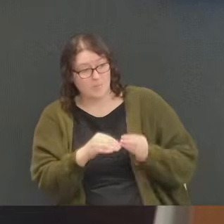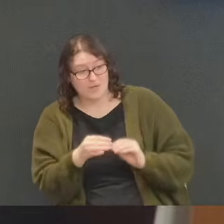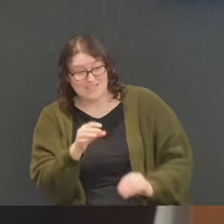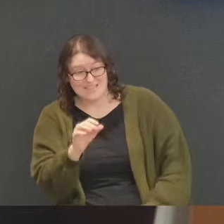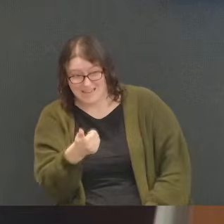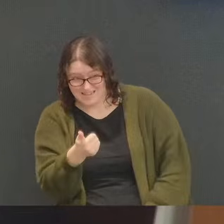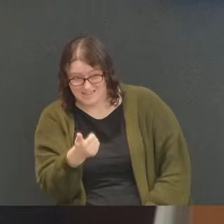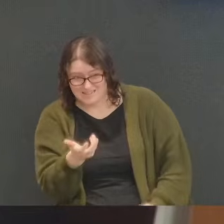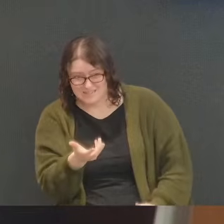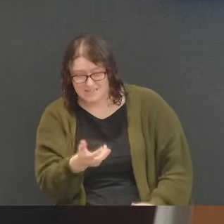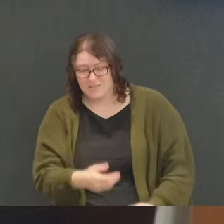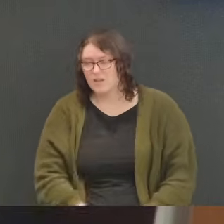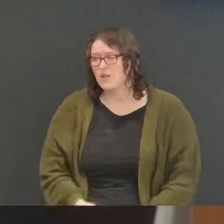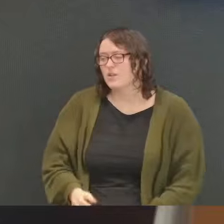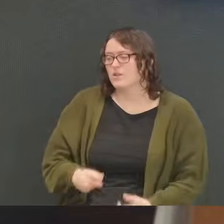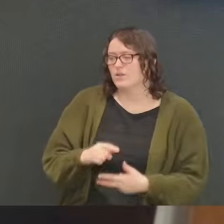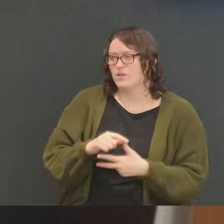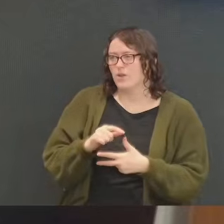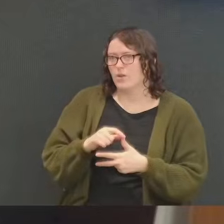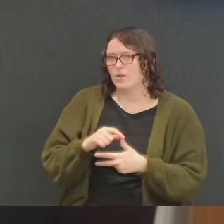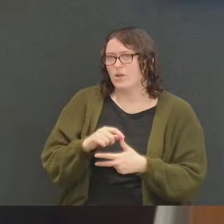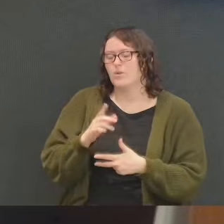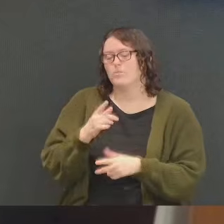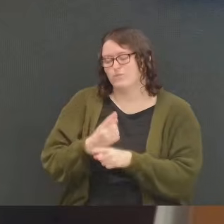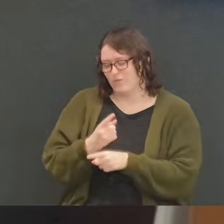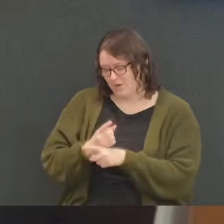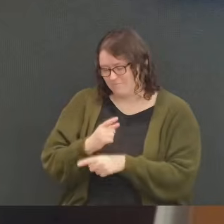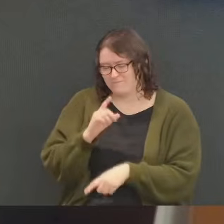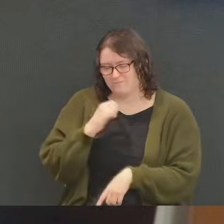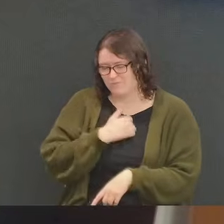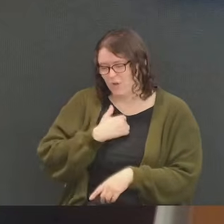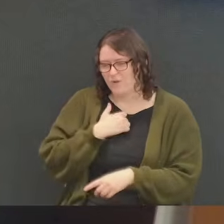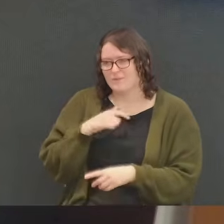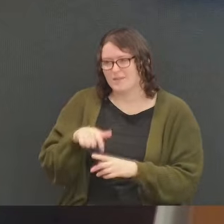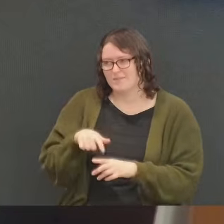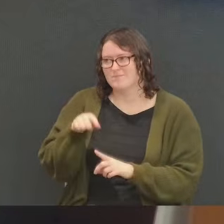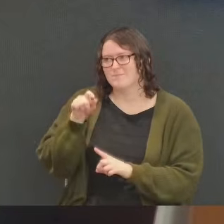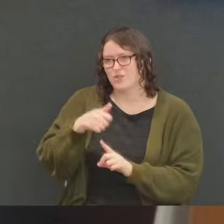number 10. Nine is the vertical transportation. Correct. Thank you, Commissioner. and item number